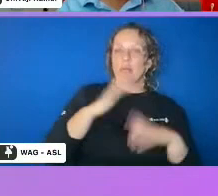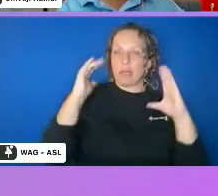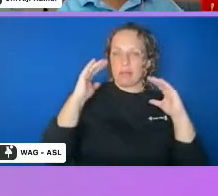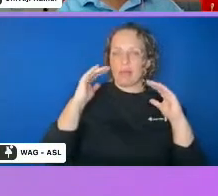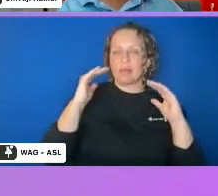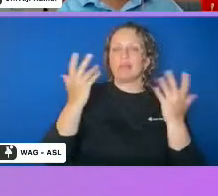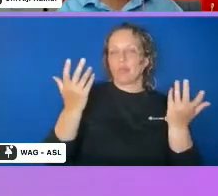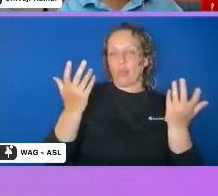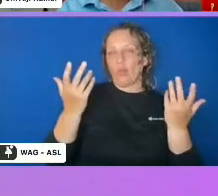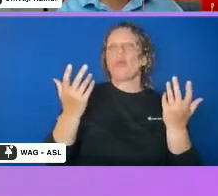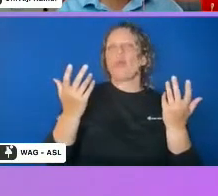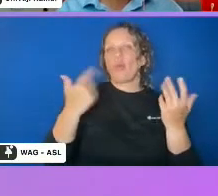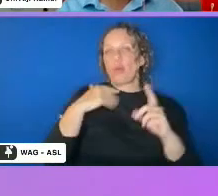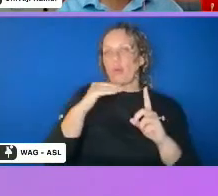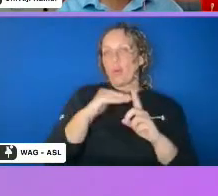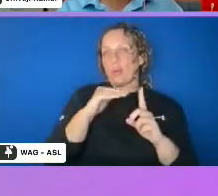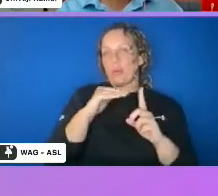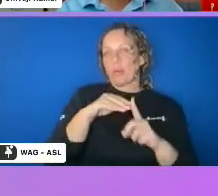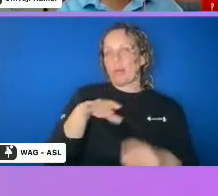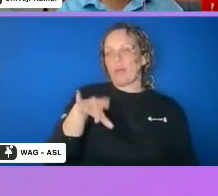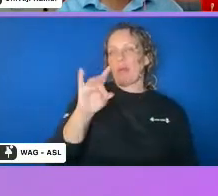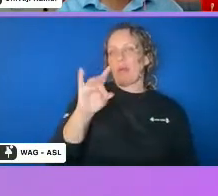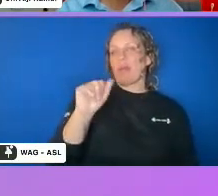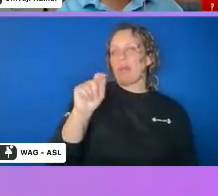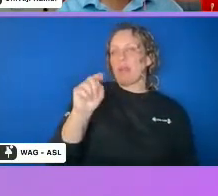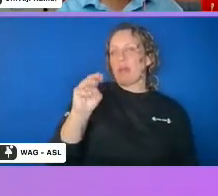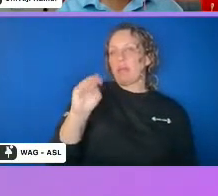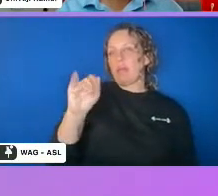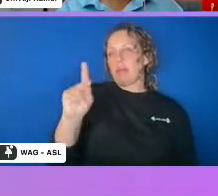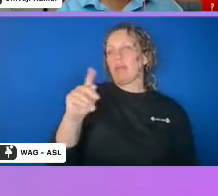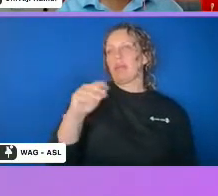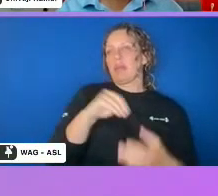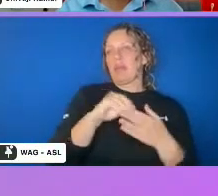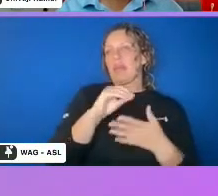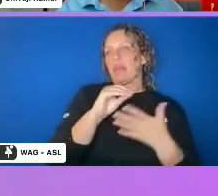As a reminder, we got our Find an ATM link in the tab order now, which is great.